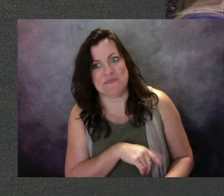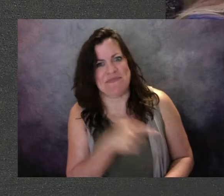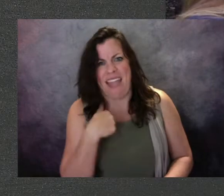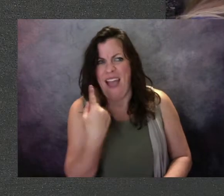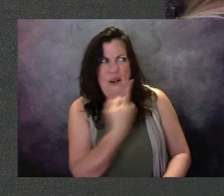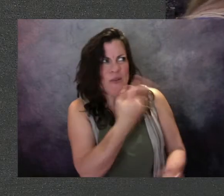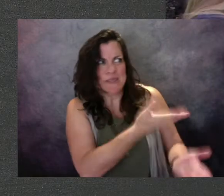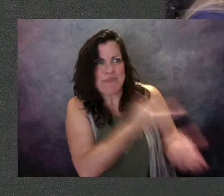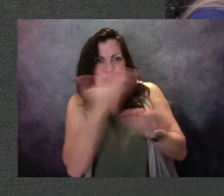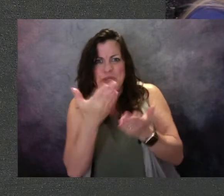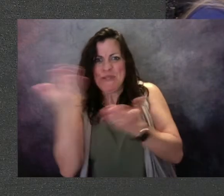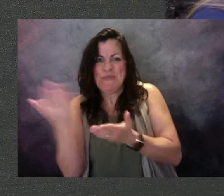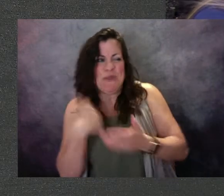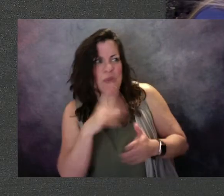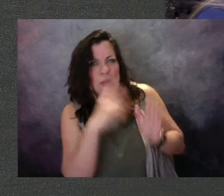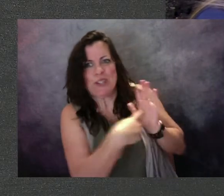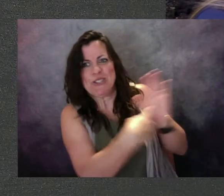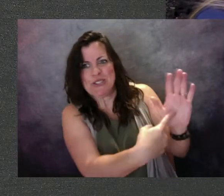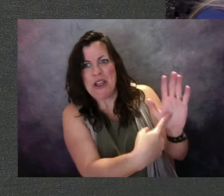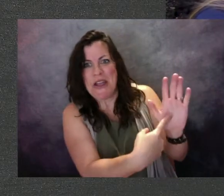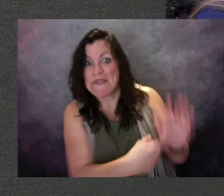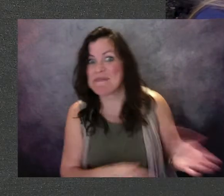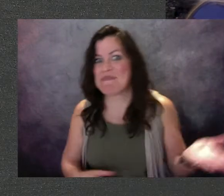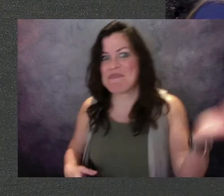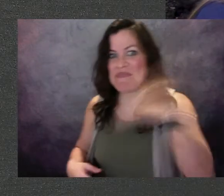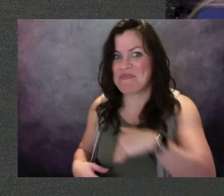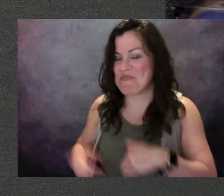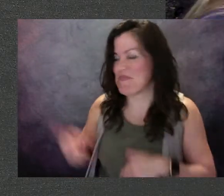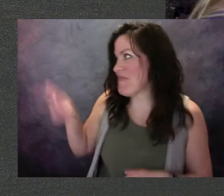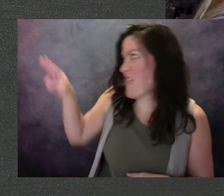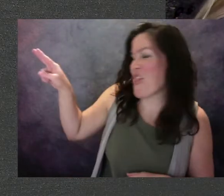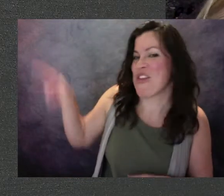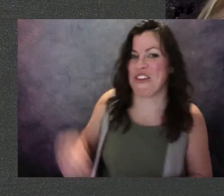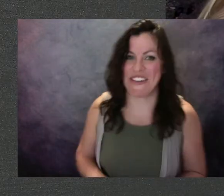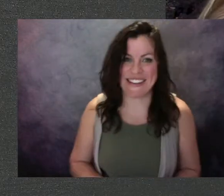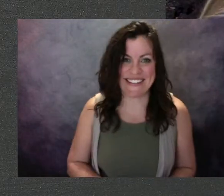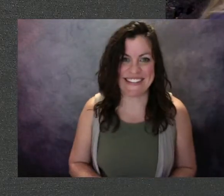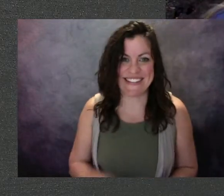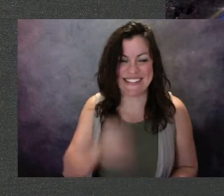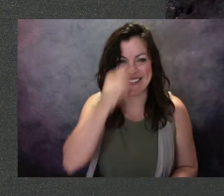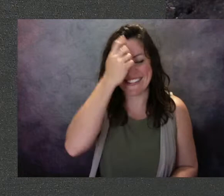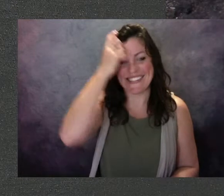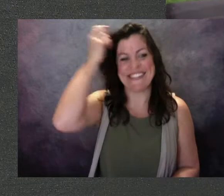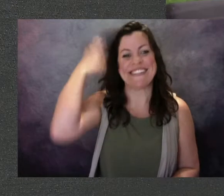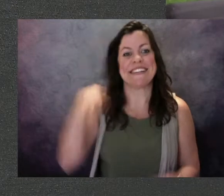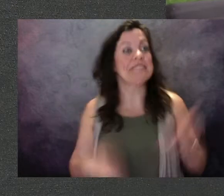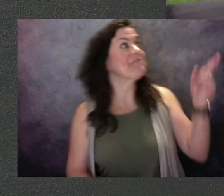That's awesome. Sure. Do you wanna see it at home? All right, we'll head over and check it out. All right. Let's go.